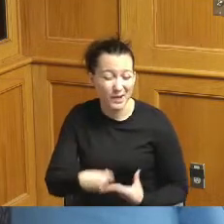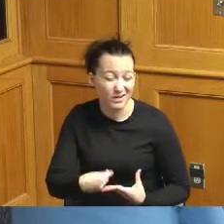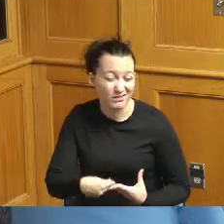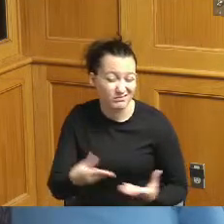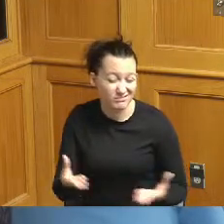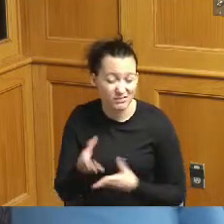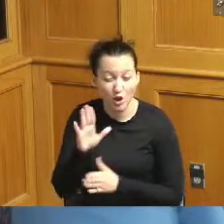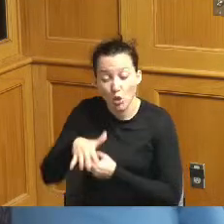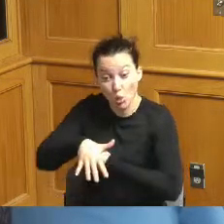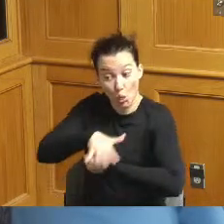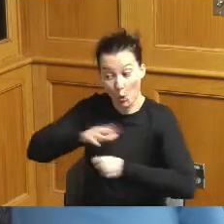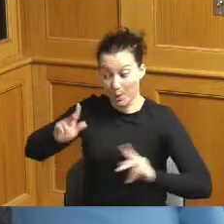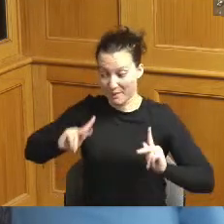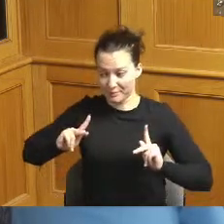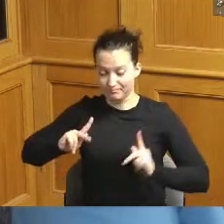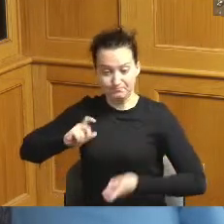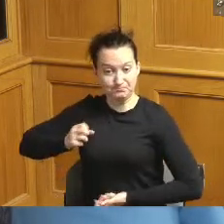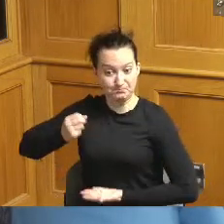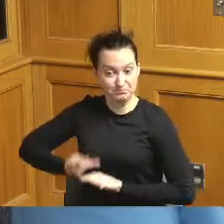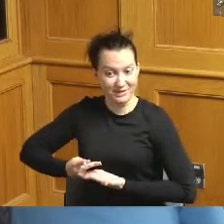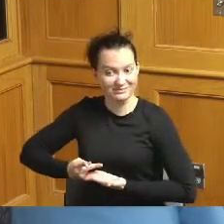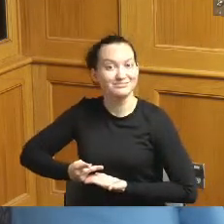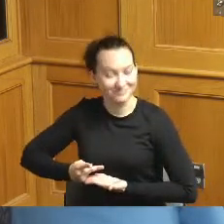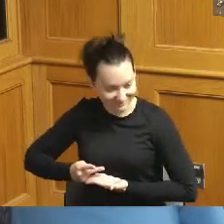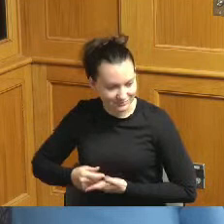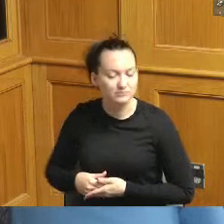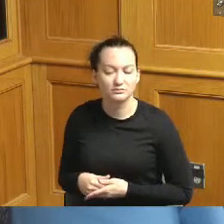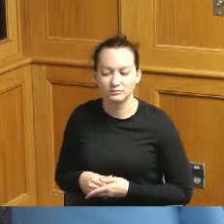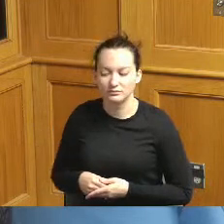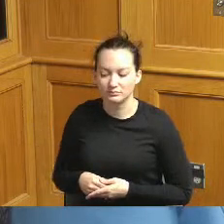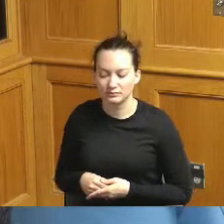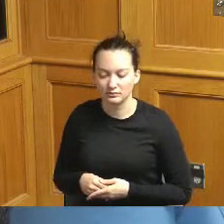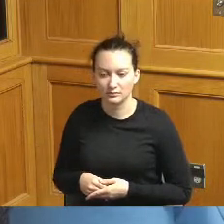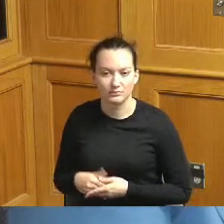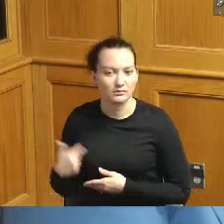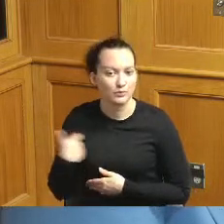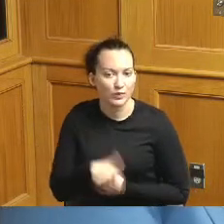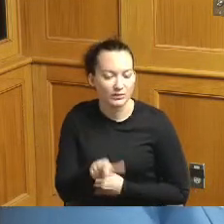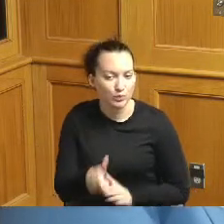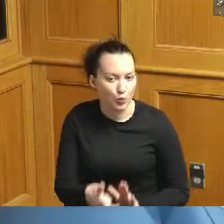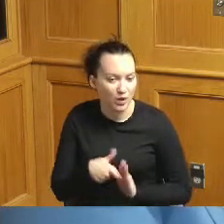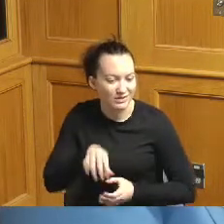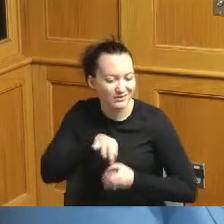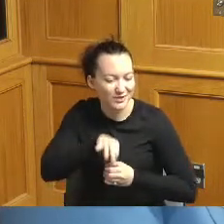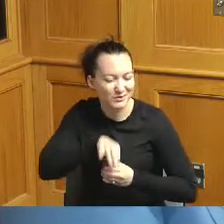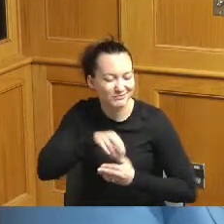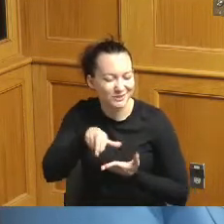local folks pass the levy for this so and then we have to vote on all these contracts I mean there's